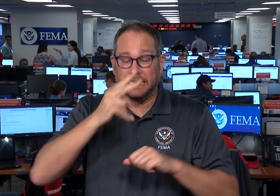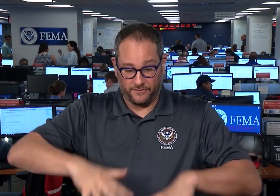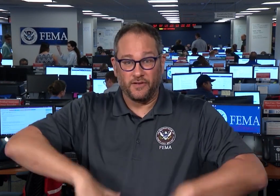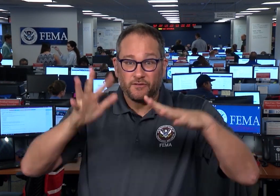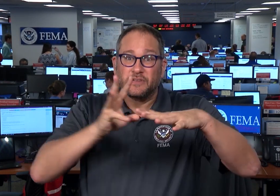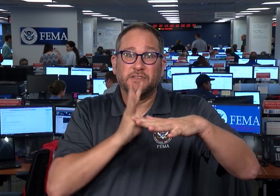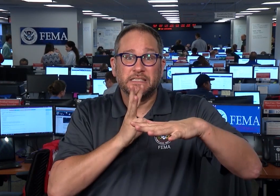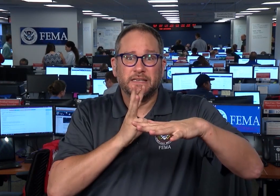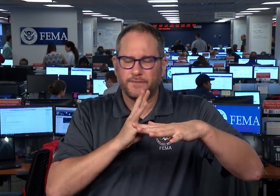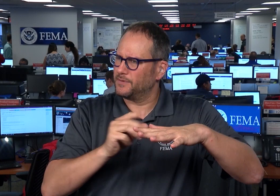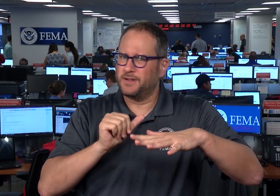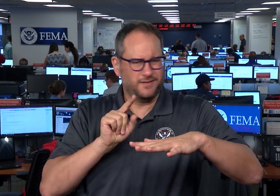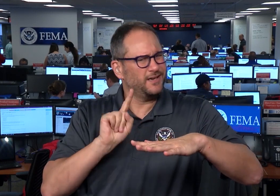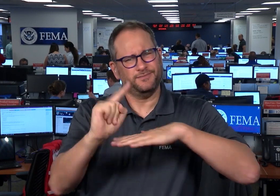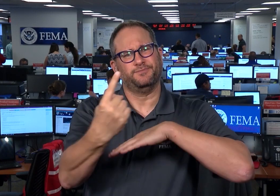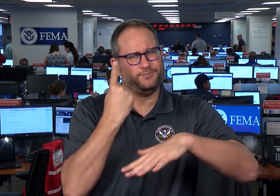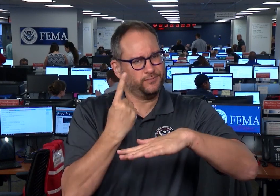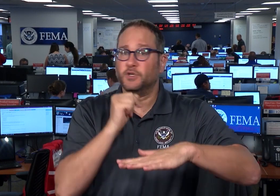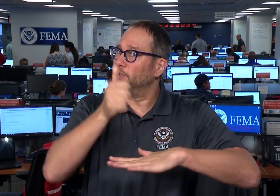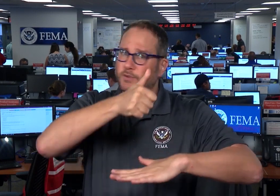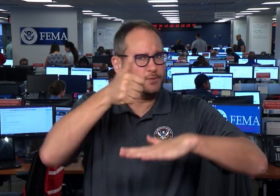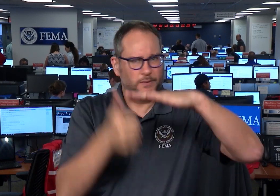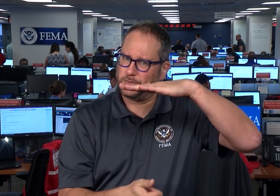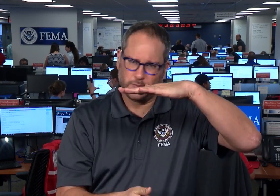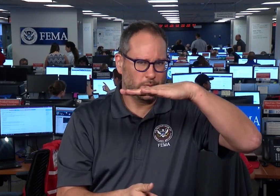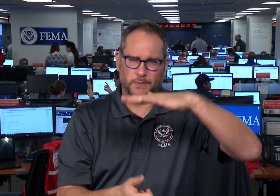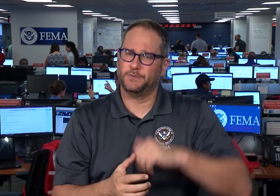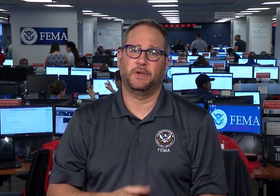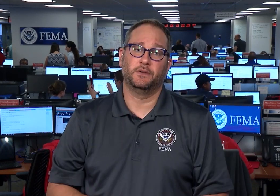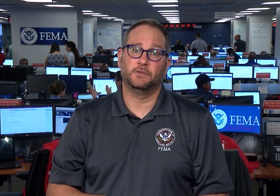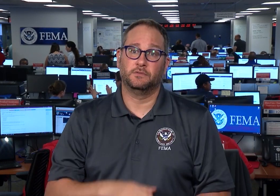If you see flood waters, turn around – don’t drown!